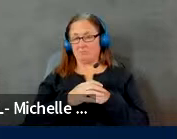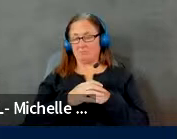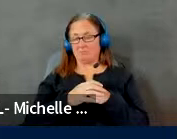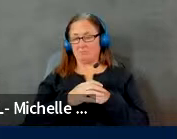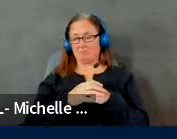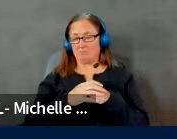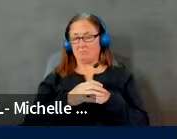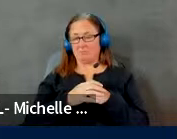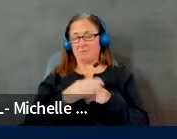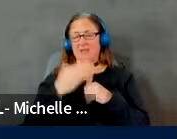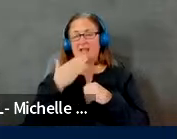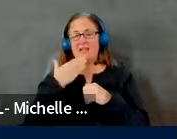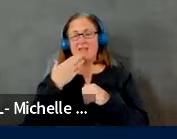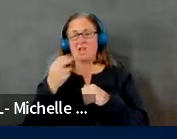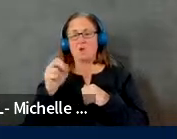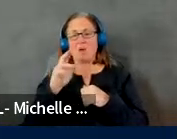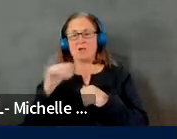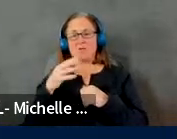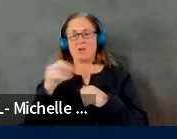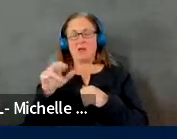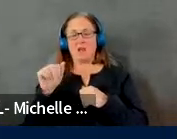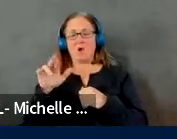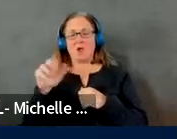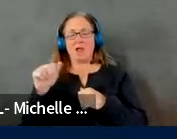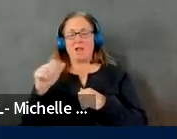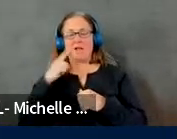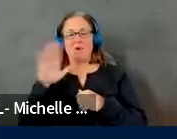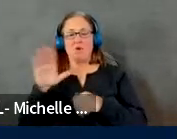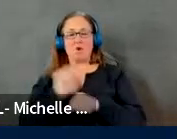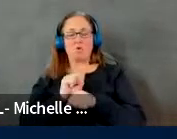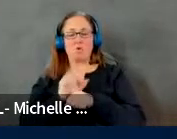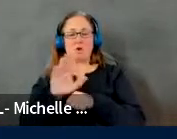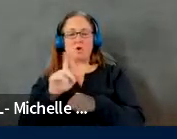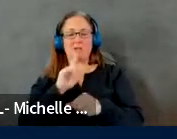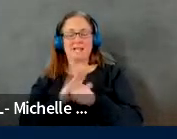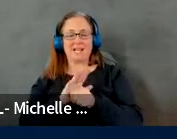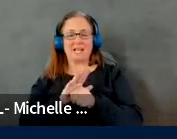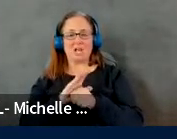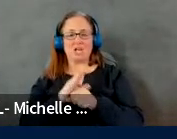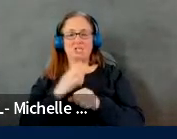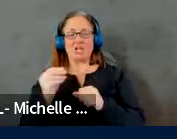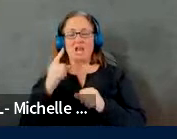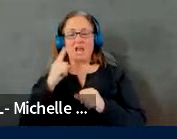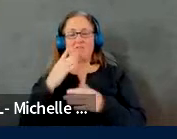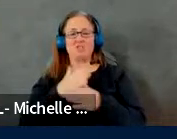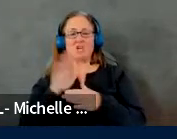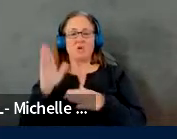Thank you, Henry and Ariana, for your work, your dedication, and for sharing your presentation with